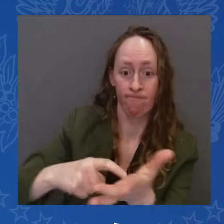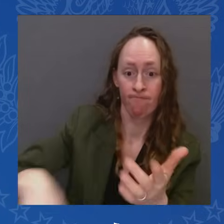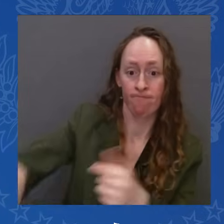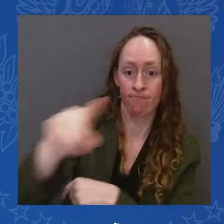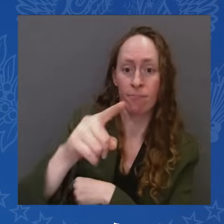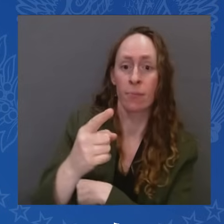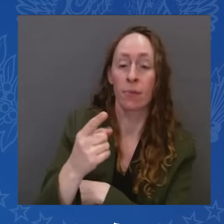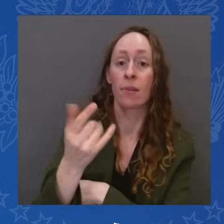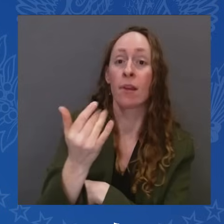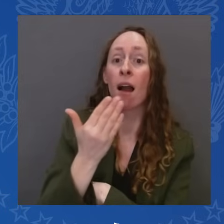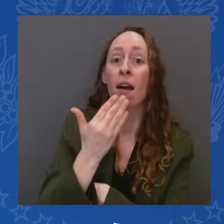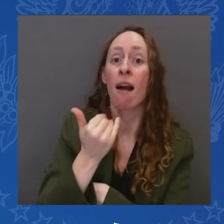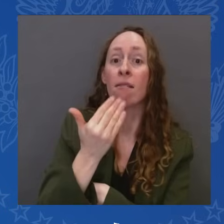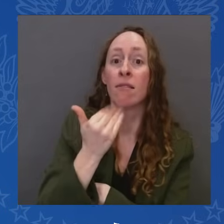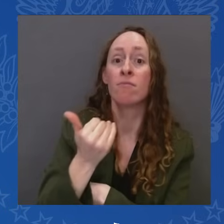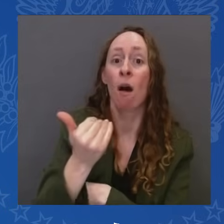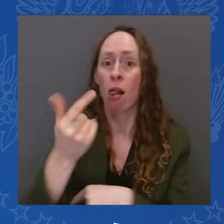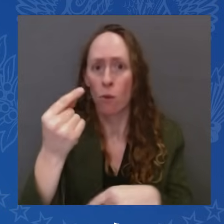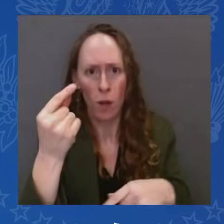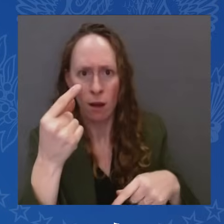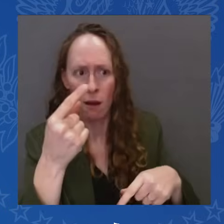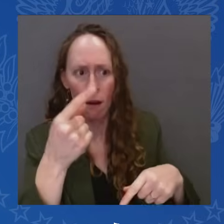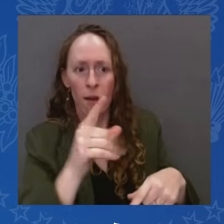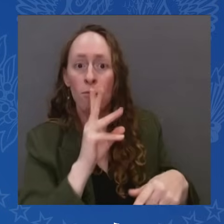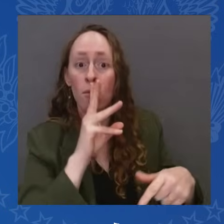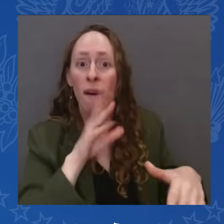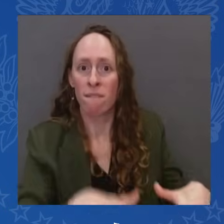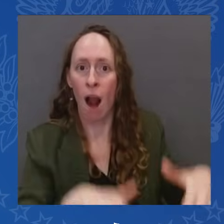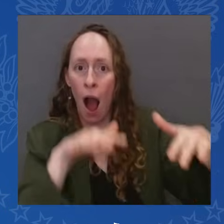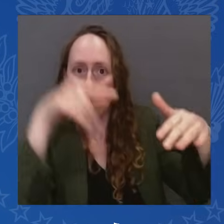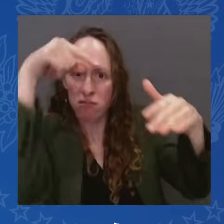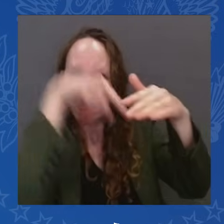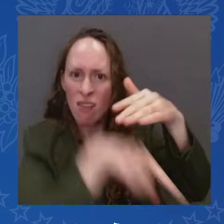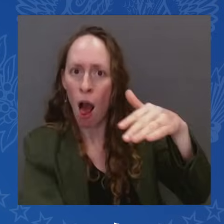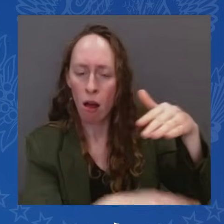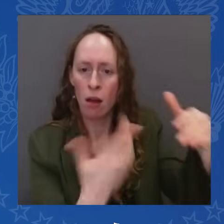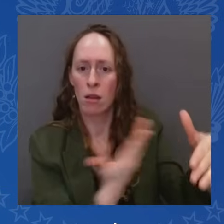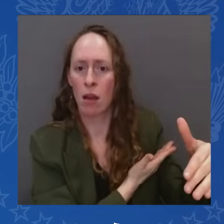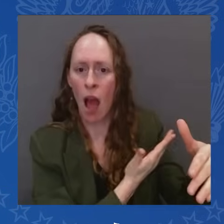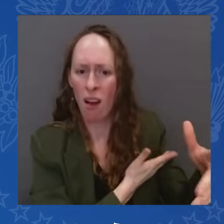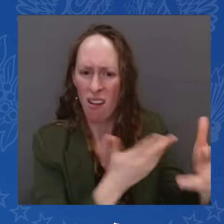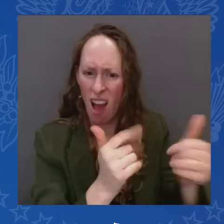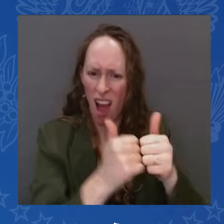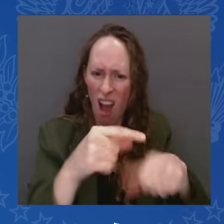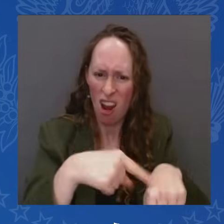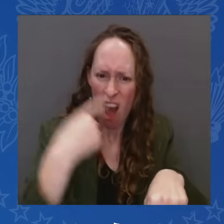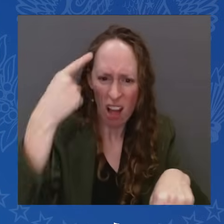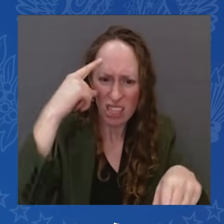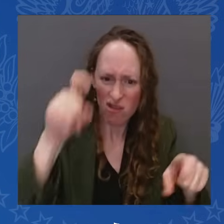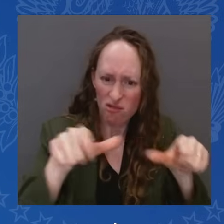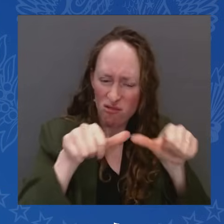Gaza generally, how long do you think that operation should last? Thank you. President Biden: Well, first of all,